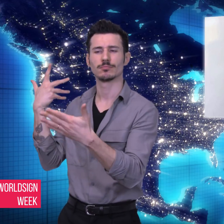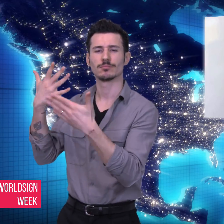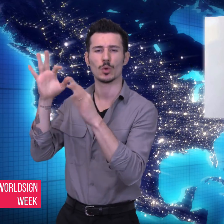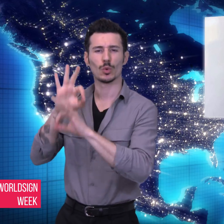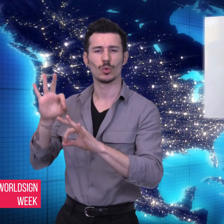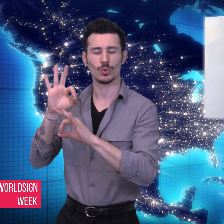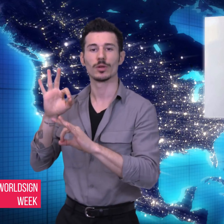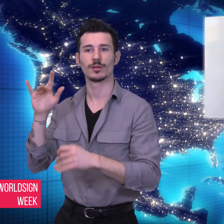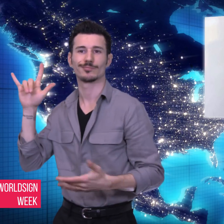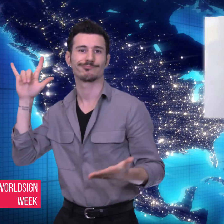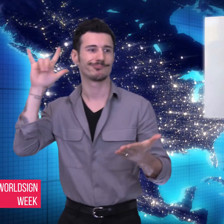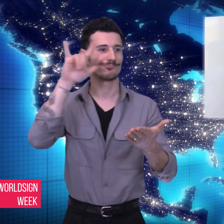years